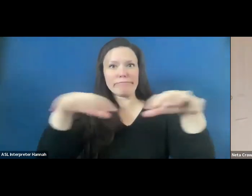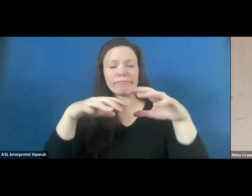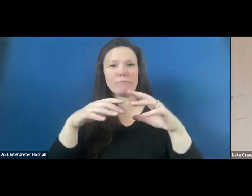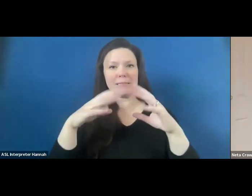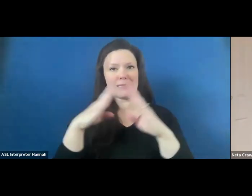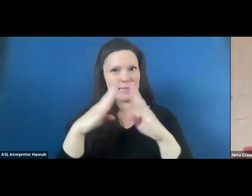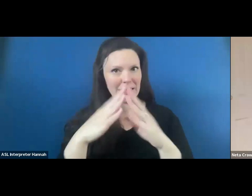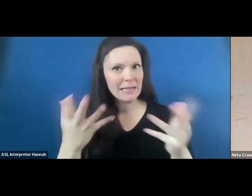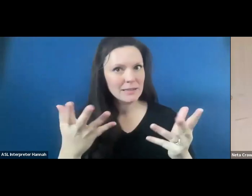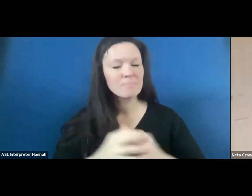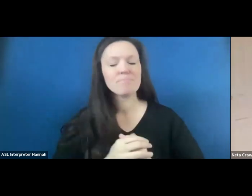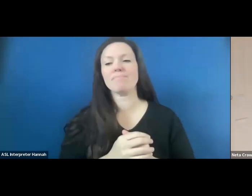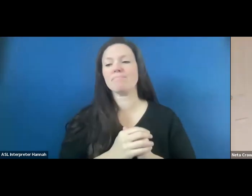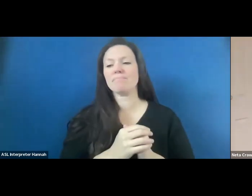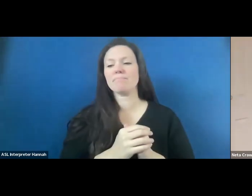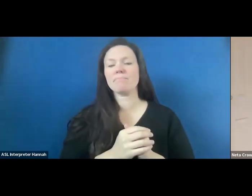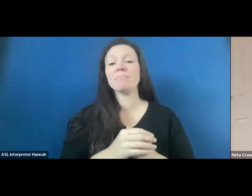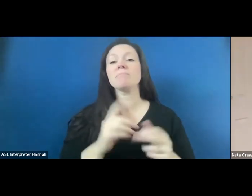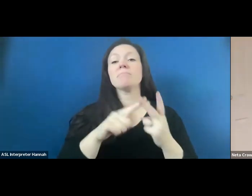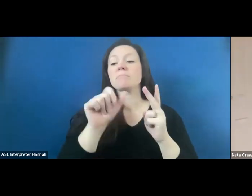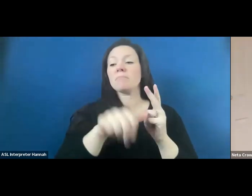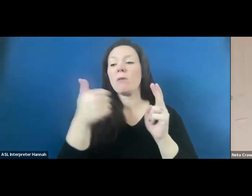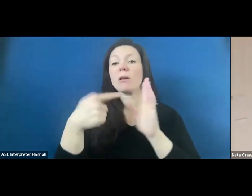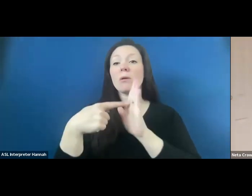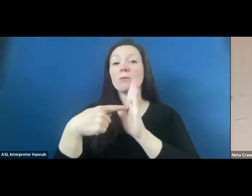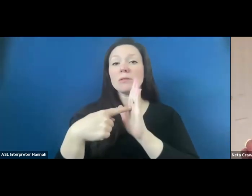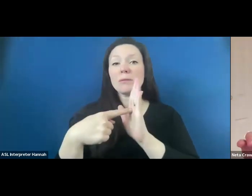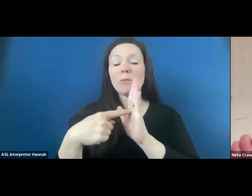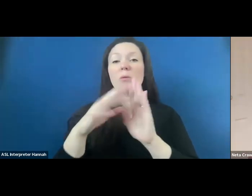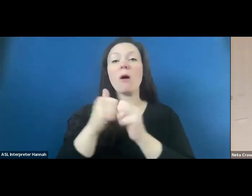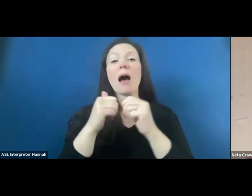So another way that war affects